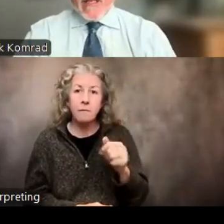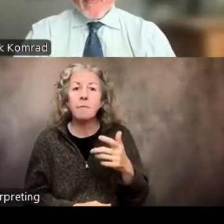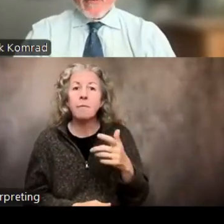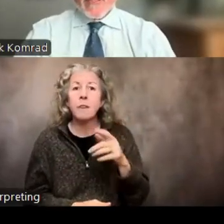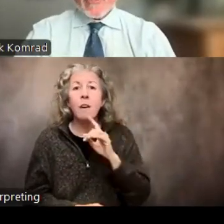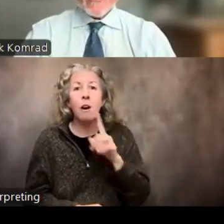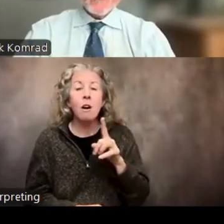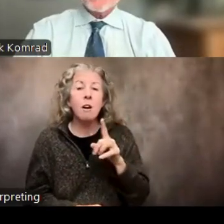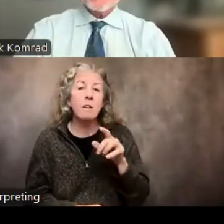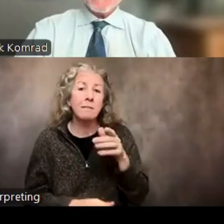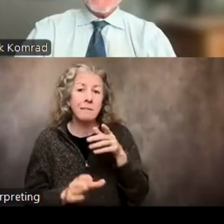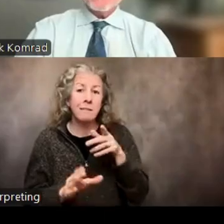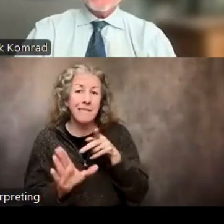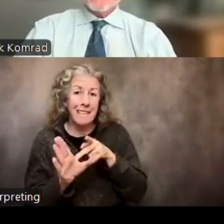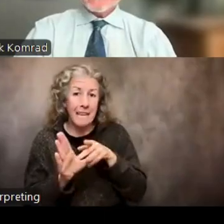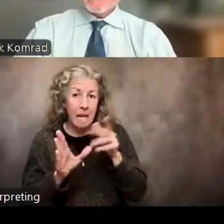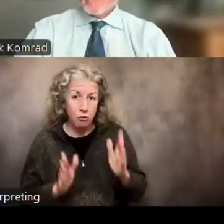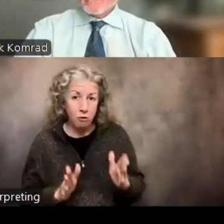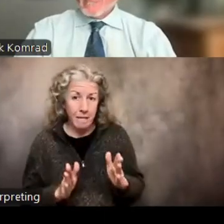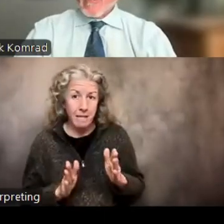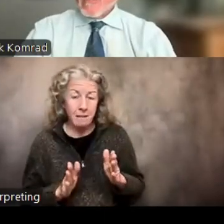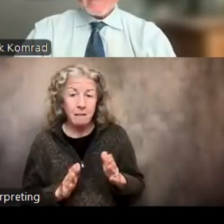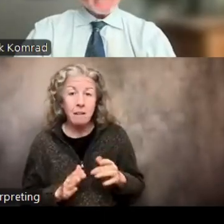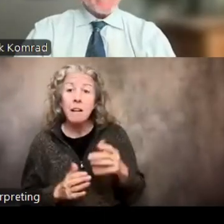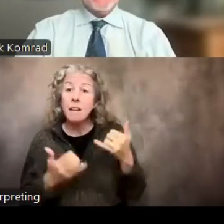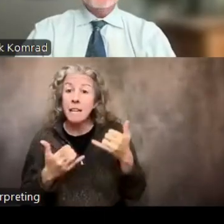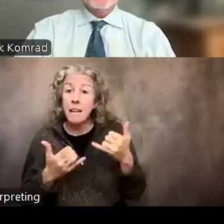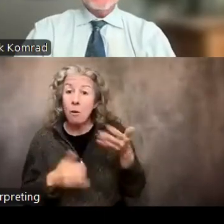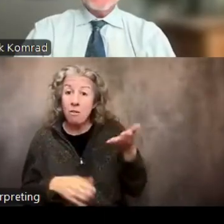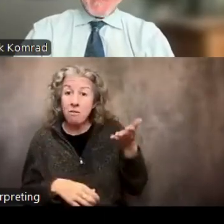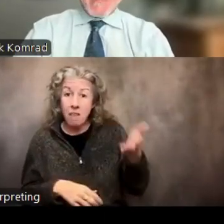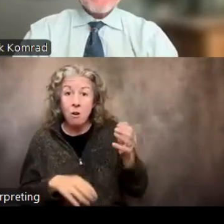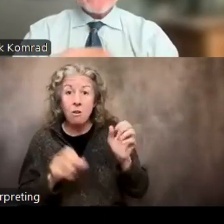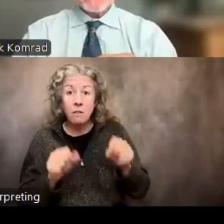Netherlands, you are allowed to sign up that after you